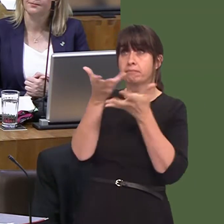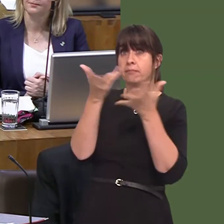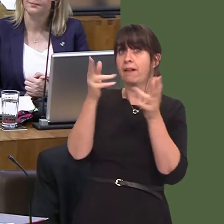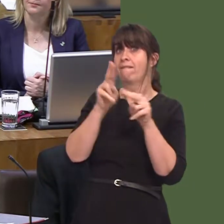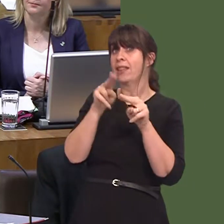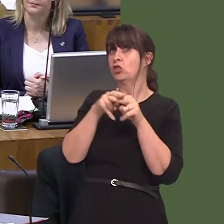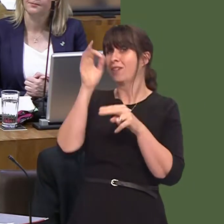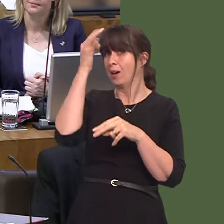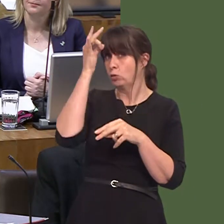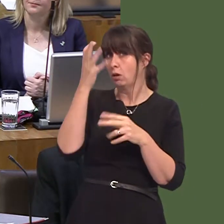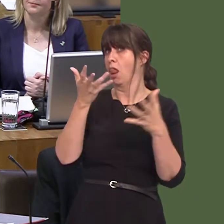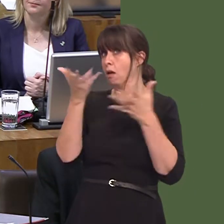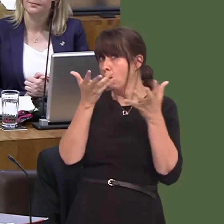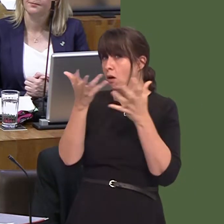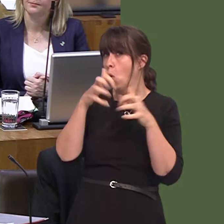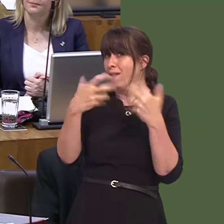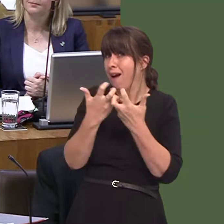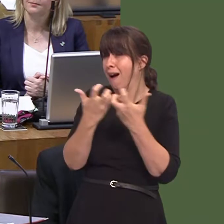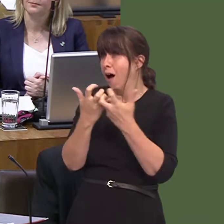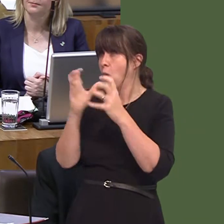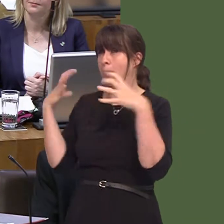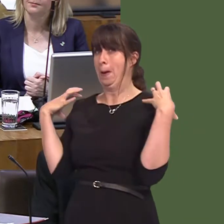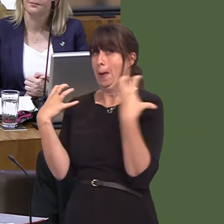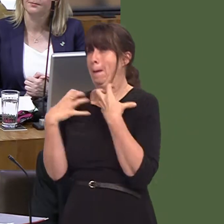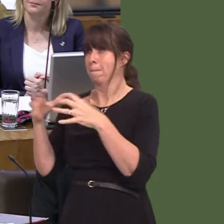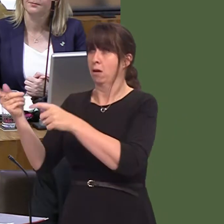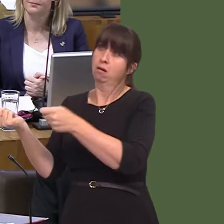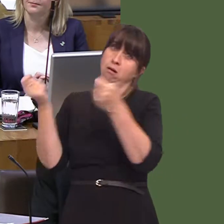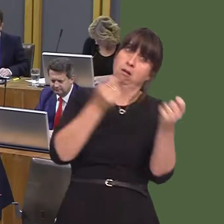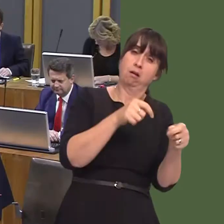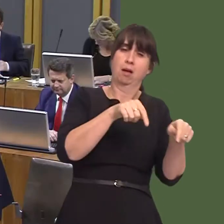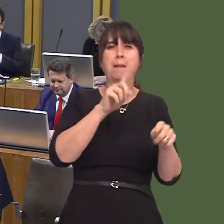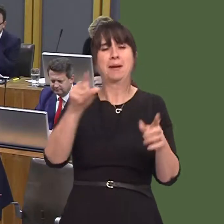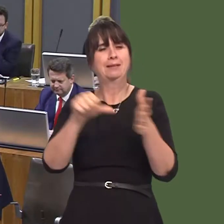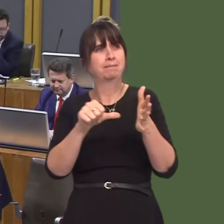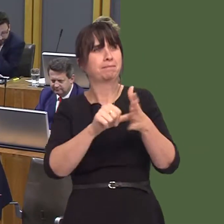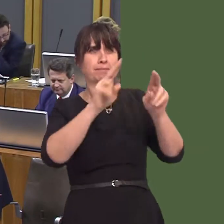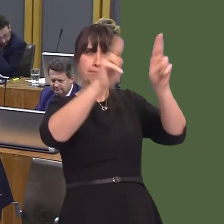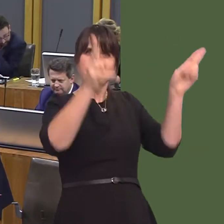County Council in terms of what might need to be done. Thereís a long way to go yet in terms of finding somewhere that would satisfy the British